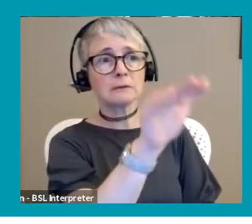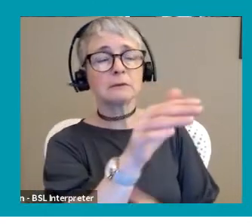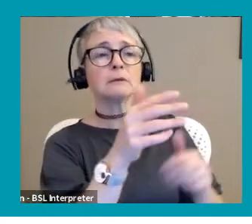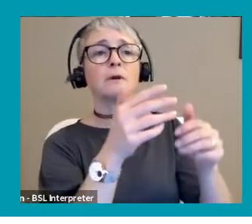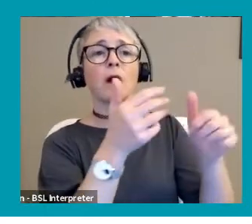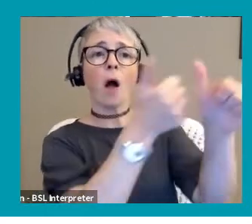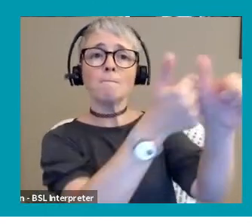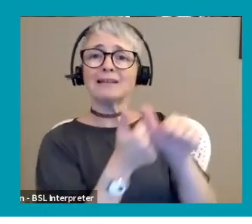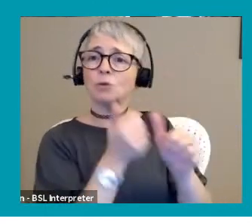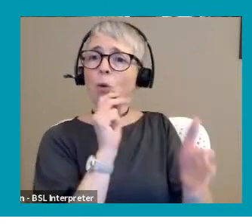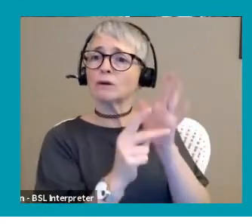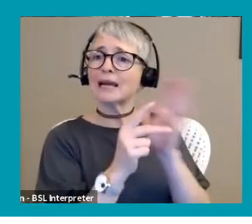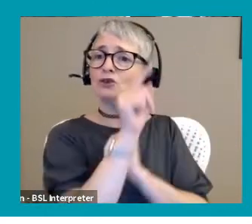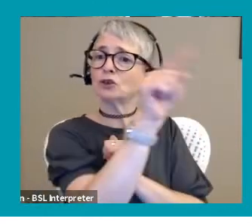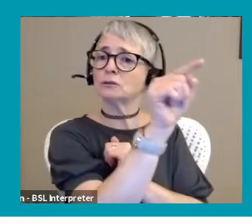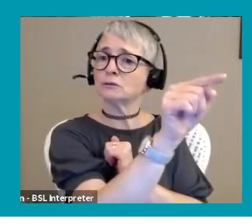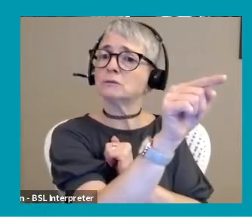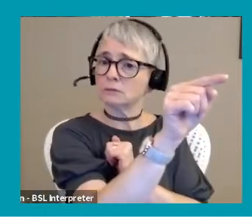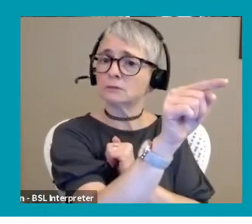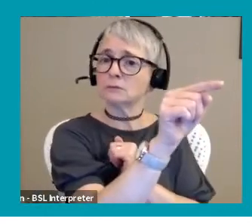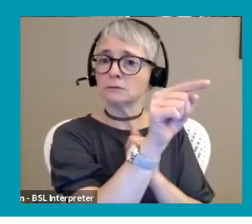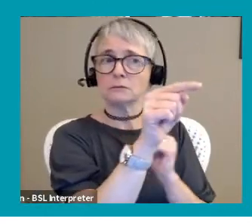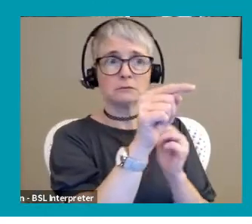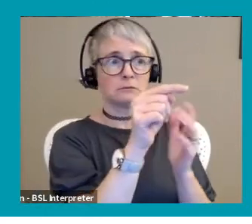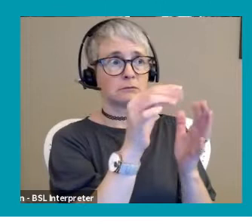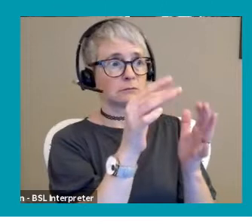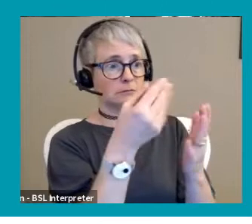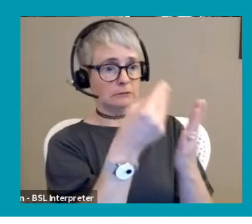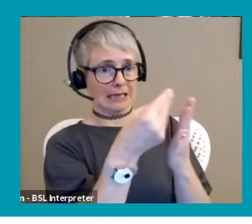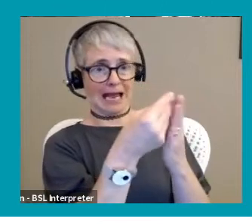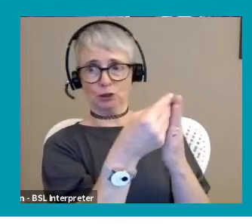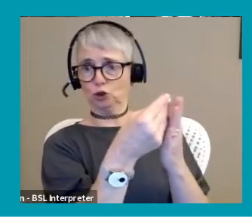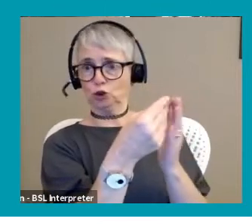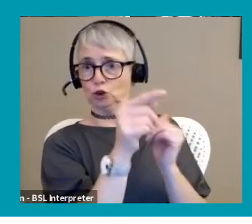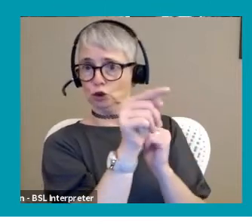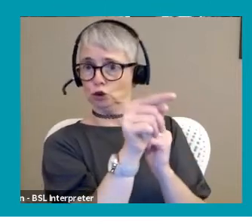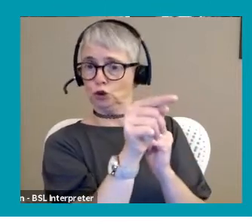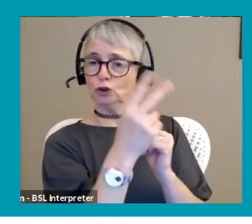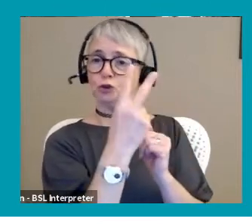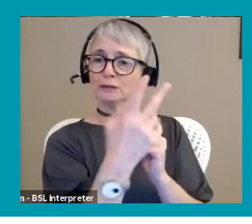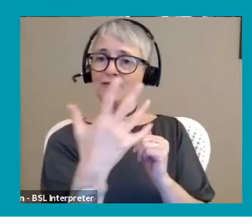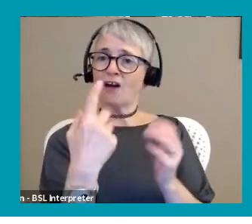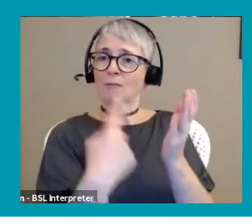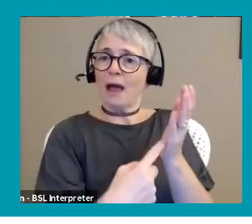And there is a cash amount that you get in return for doing that. So you get £25 a session over 6 months.